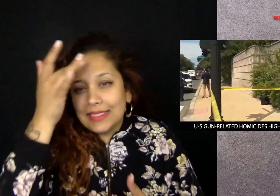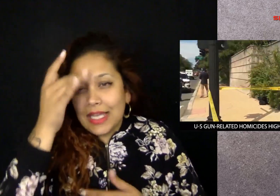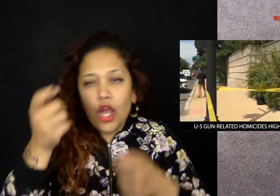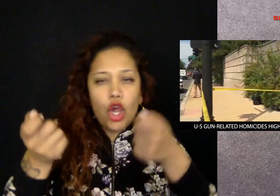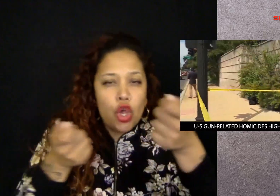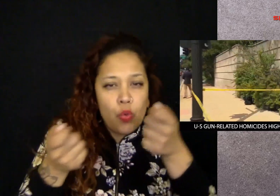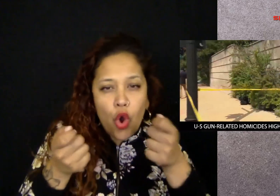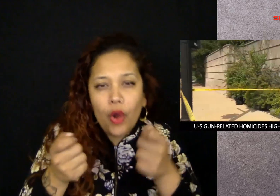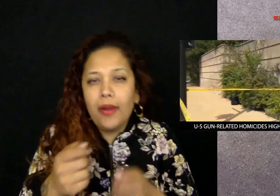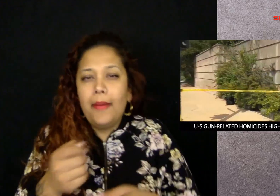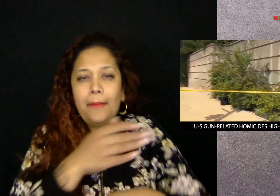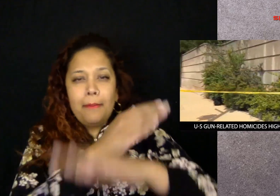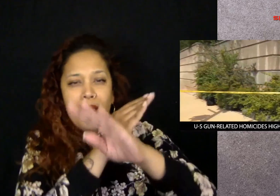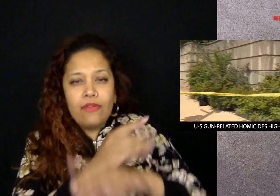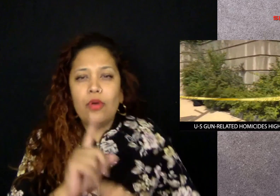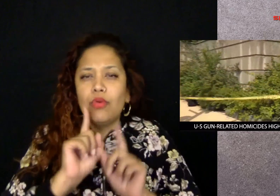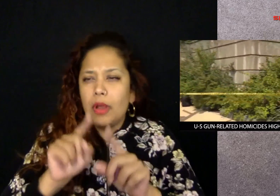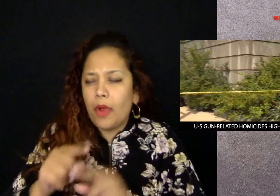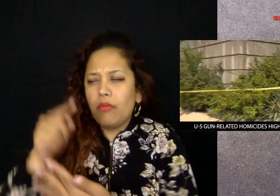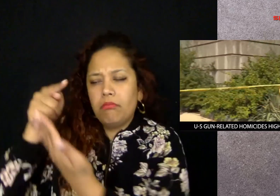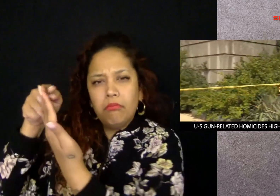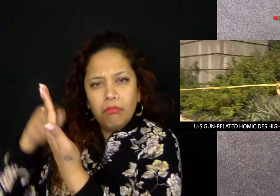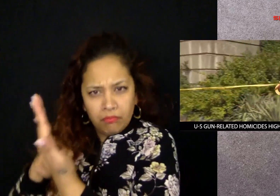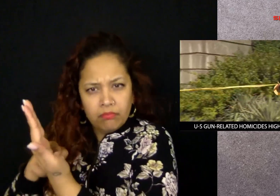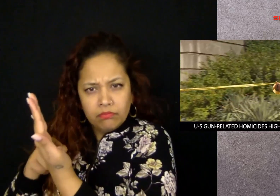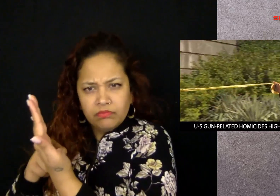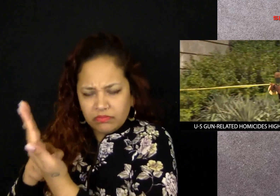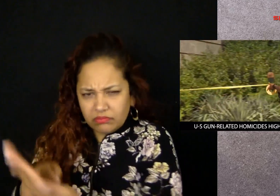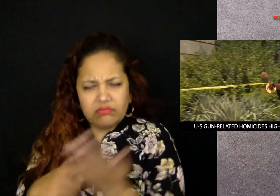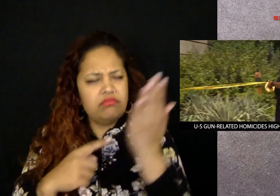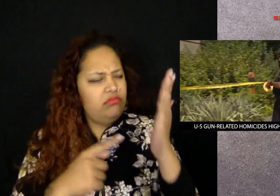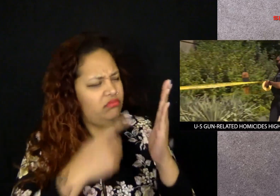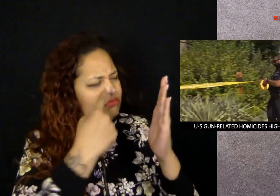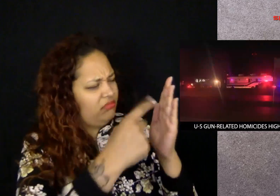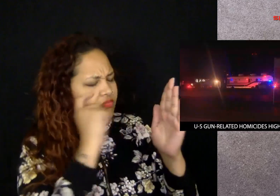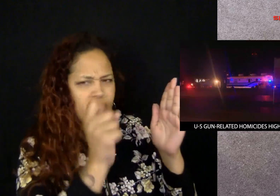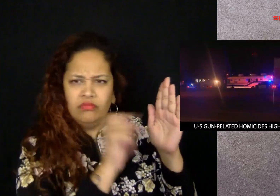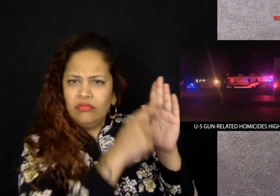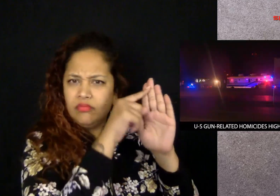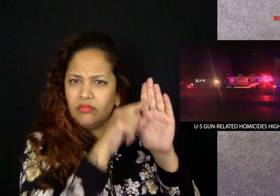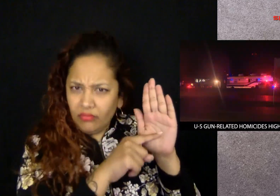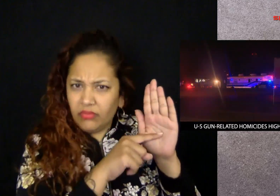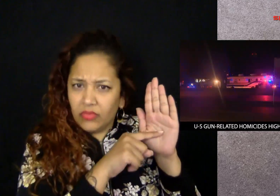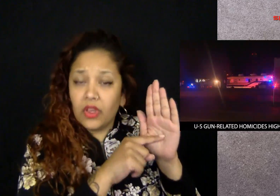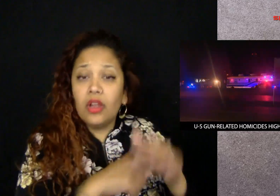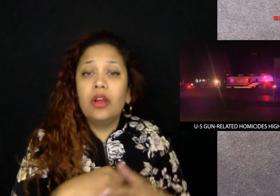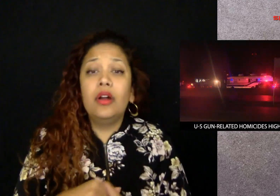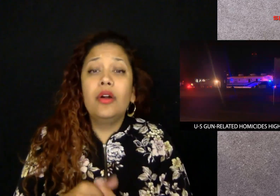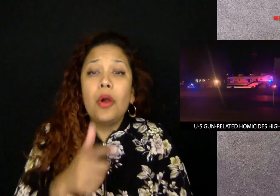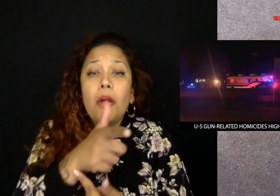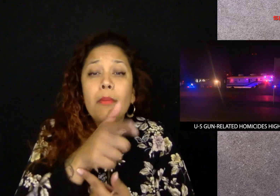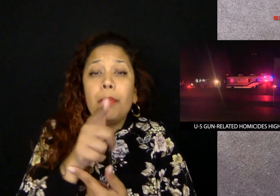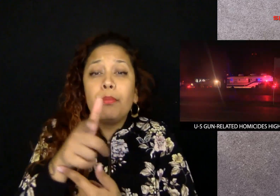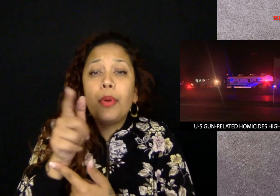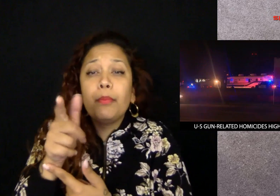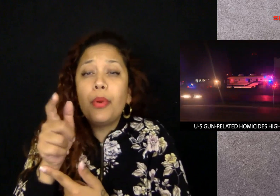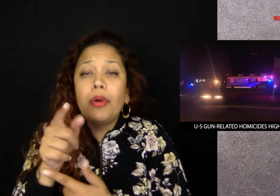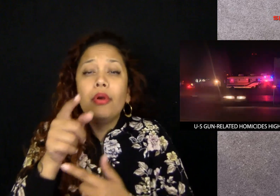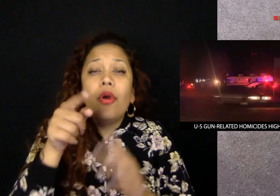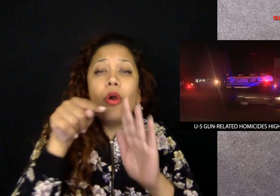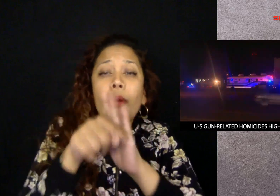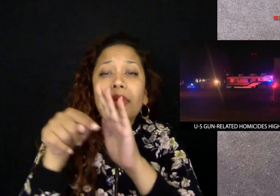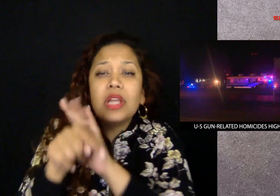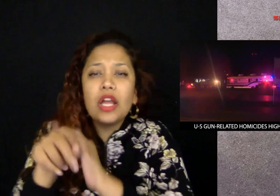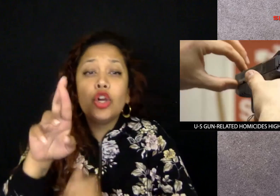according to a US Centers for Disease Control and Prevention report the firearm homicide